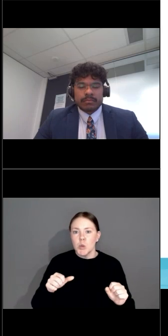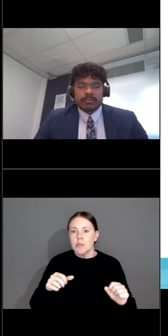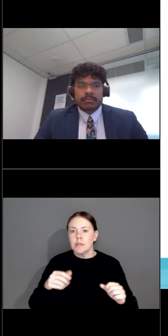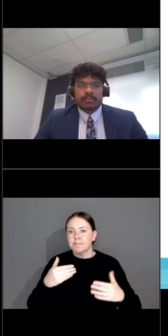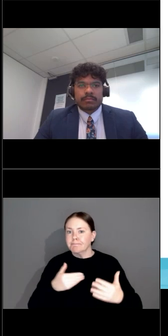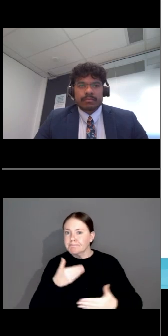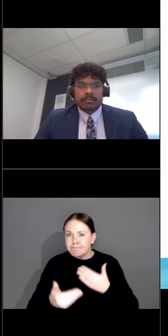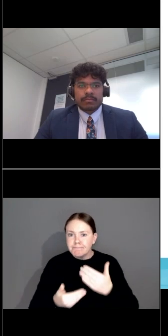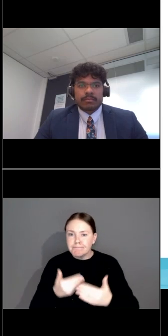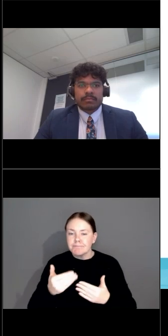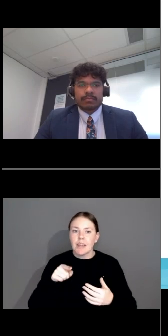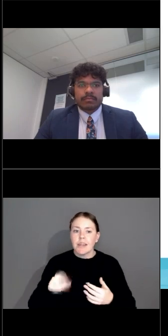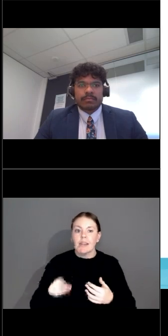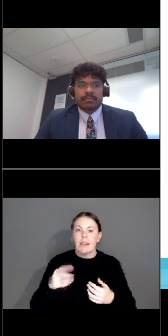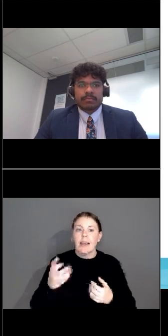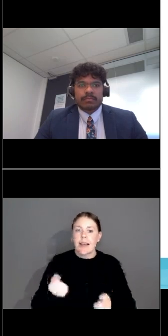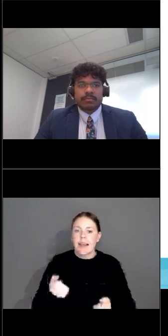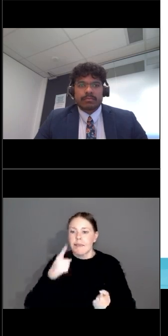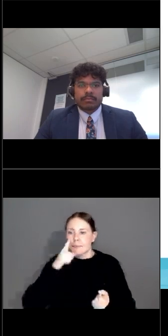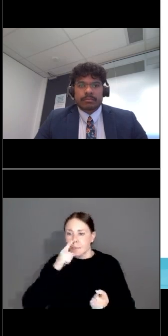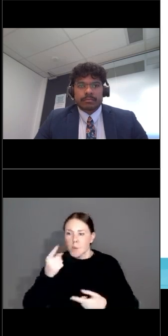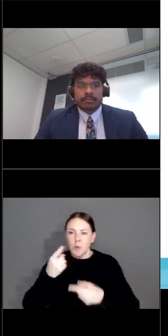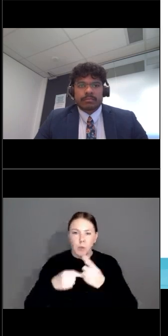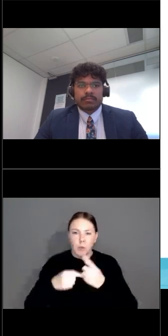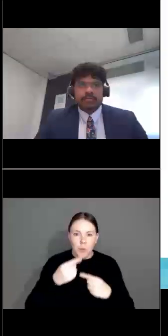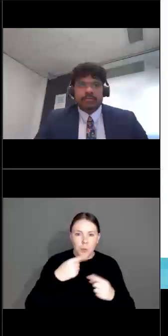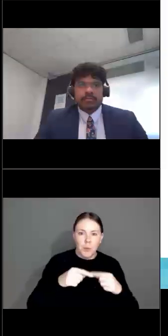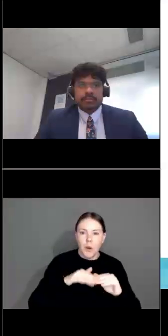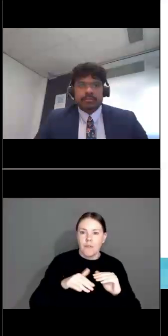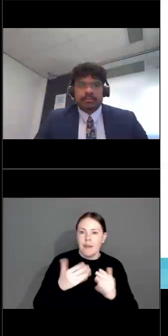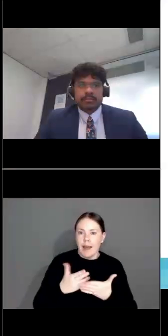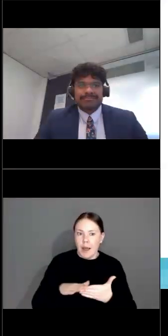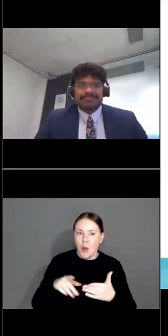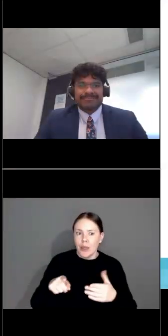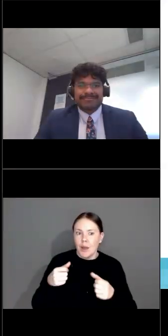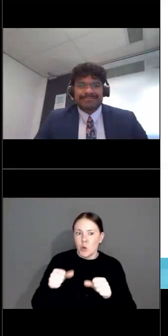cards to lay this out so we're keeping a keeping a library essentially of all these requests coming